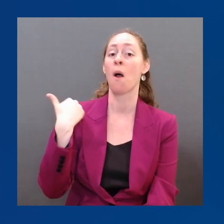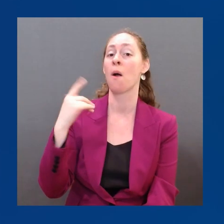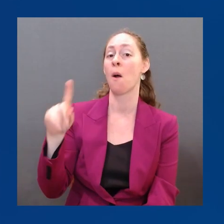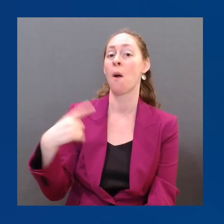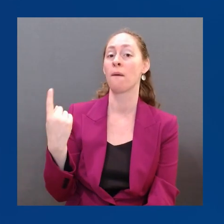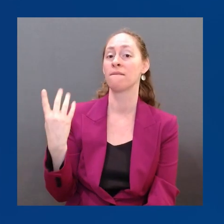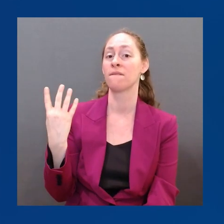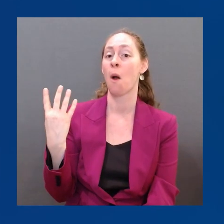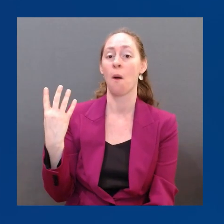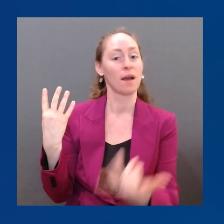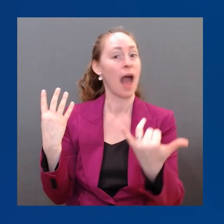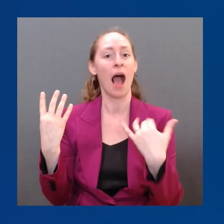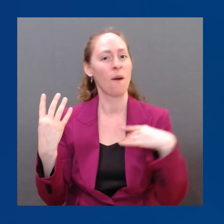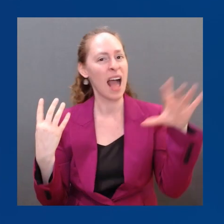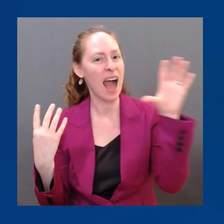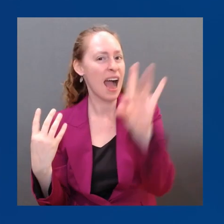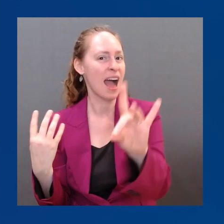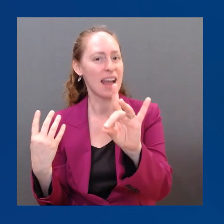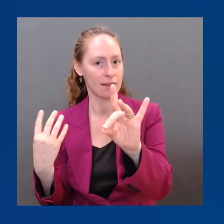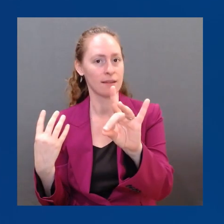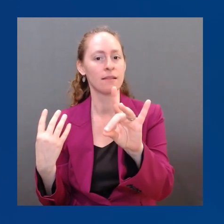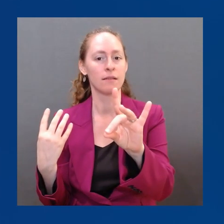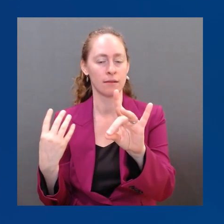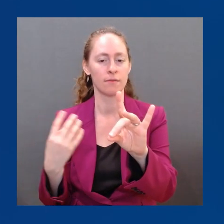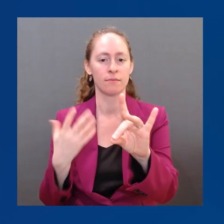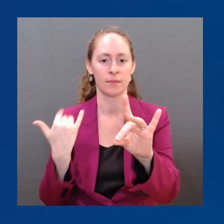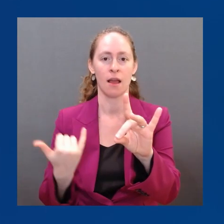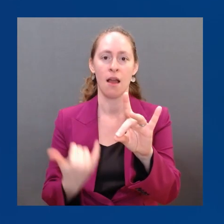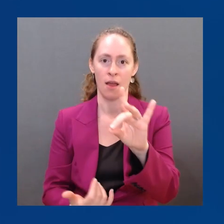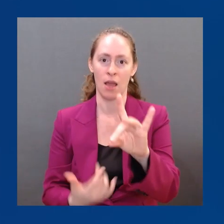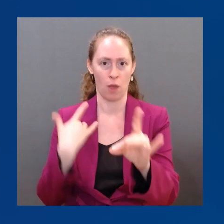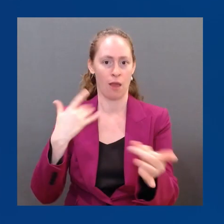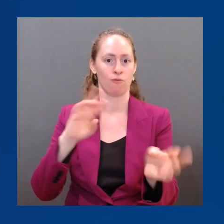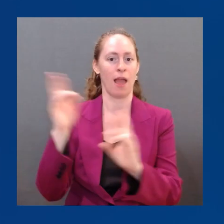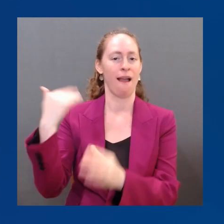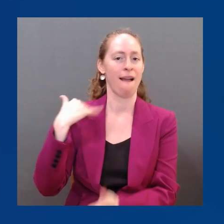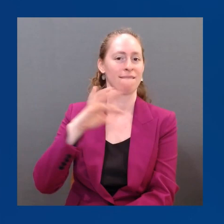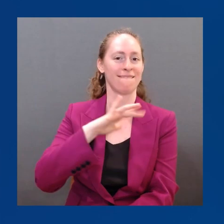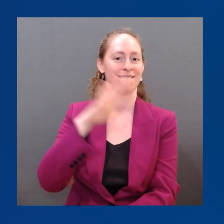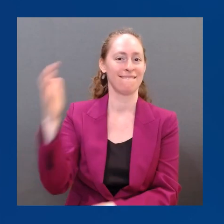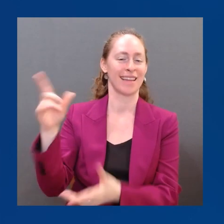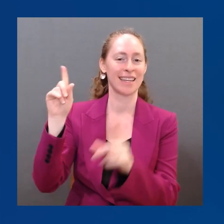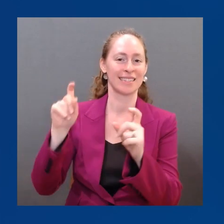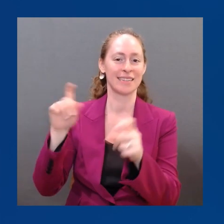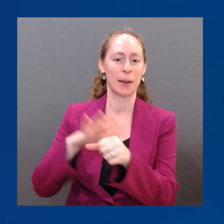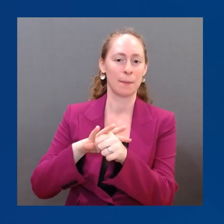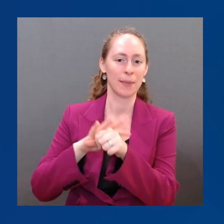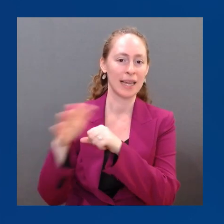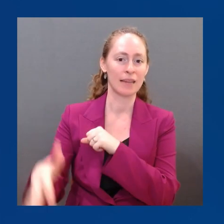the testing that we've been able to obtain. We know there are multi-generational households. We know that there are households with more than four people.